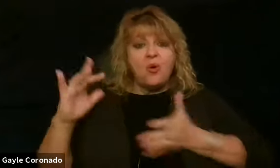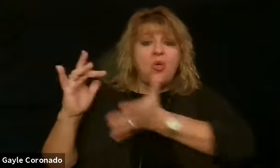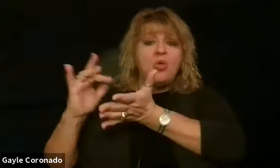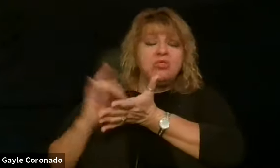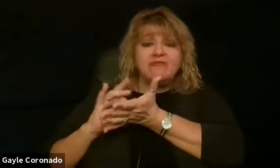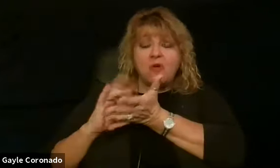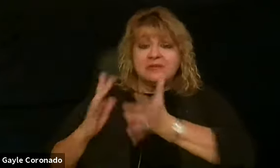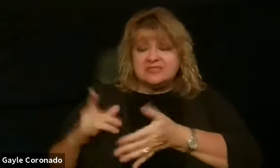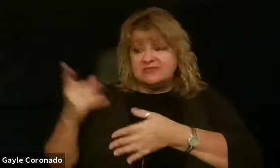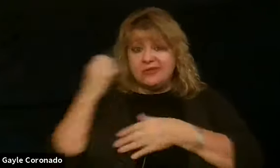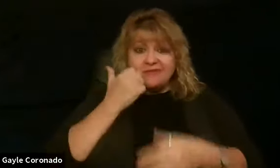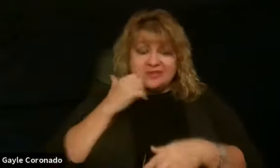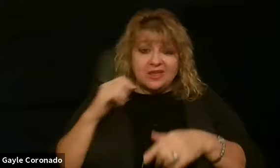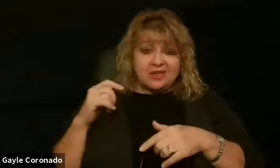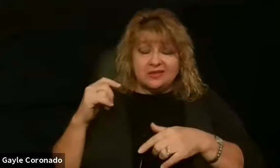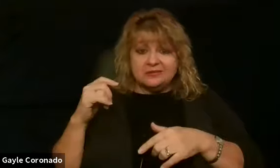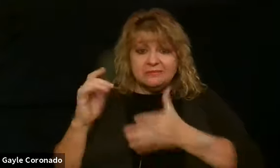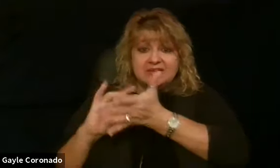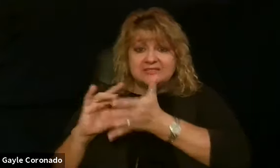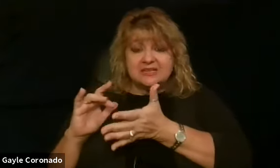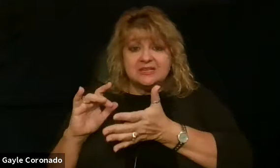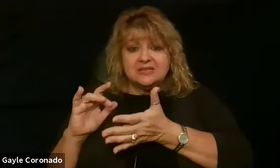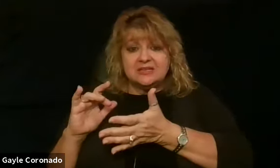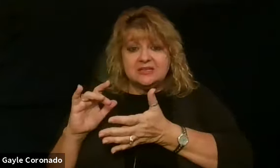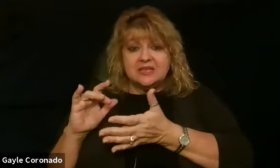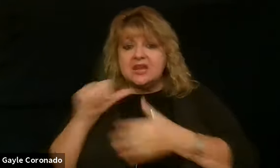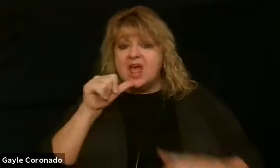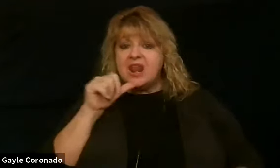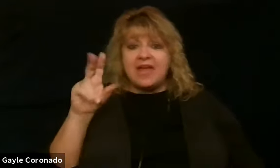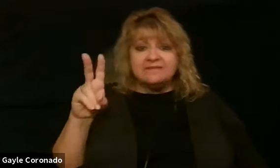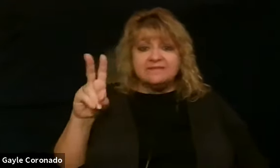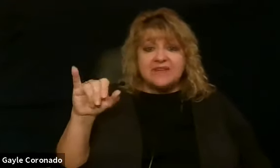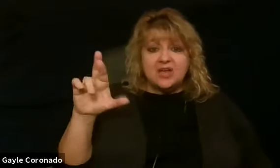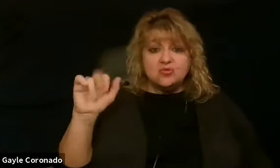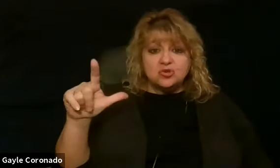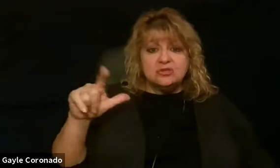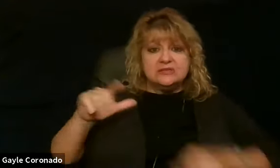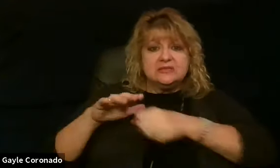be so specialized like immunosuppressants or viral suppression like Isaac was talking about.